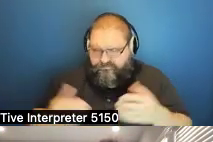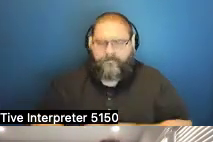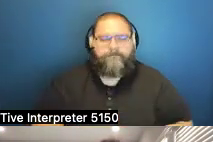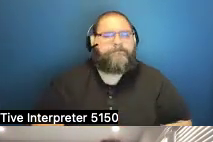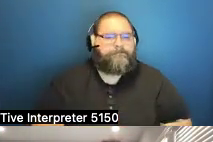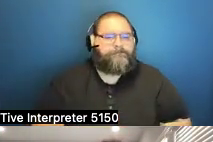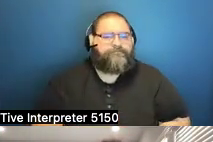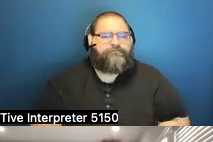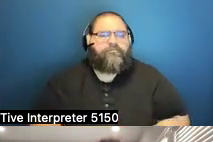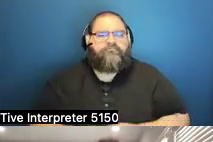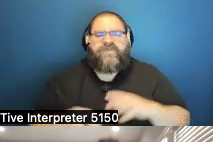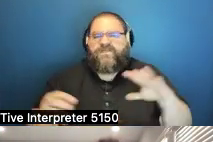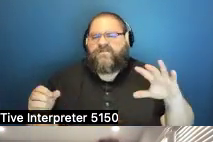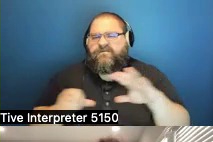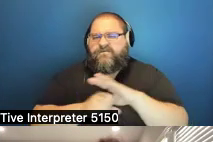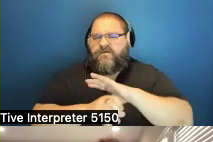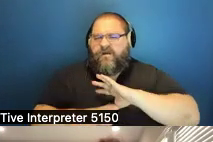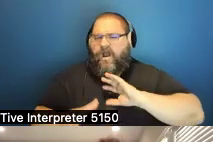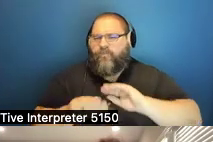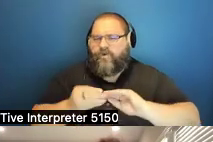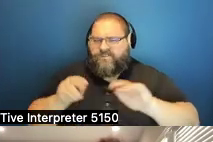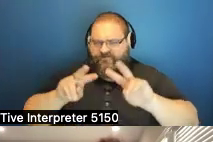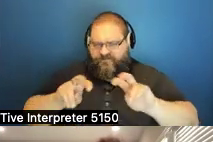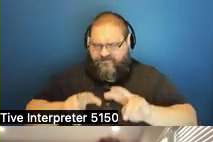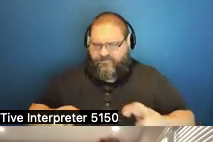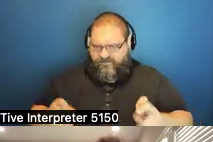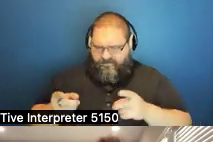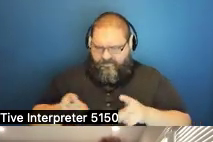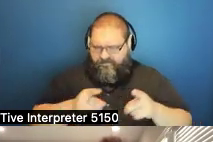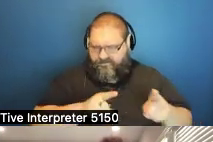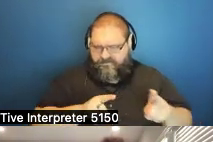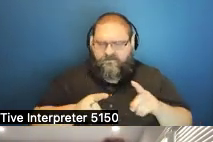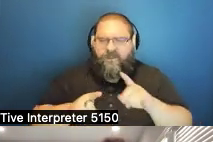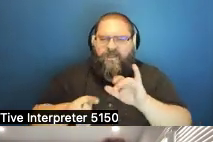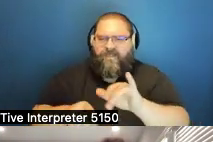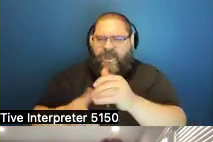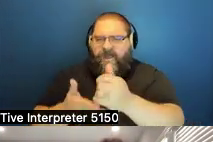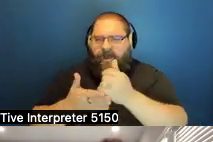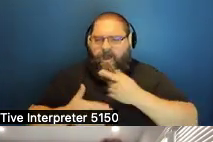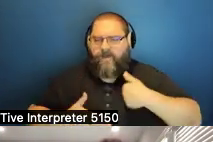a comprehensive assessment that helps us 19:50:15 to understand how the method of the